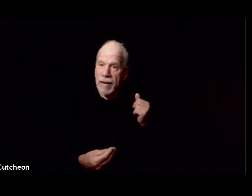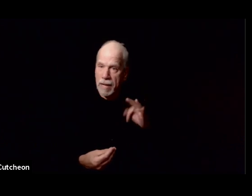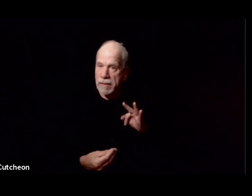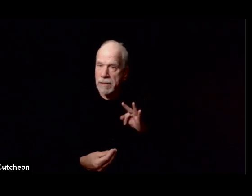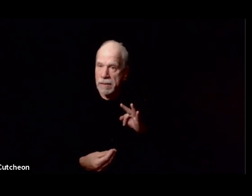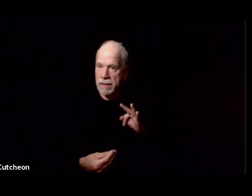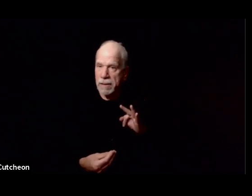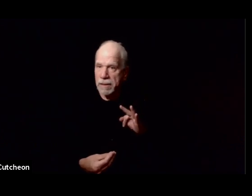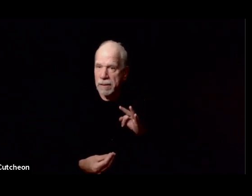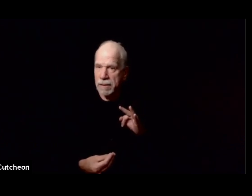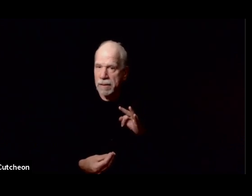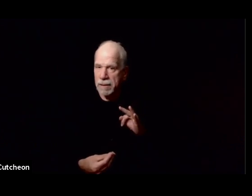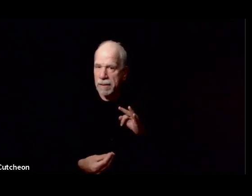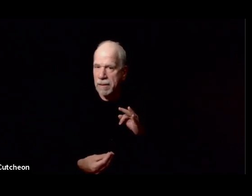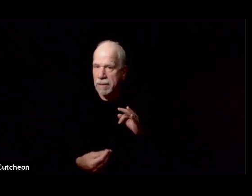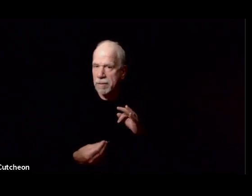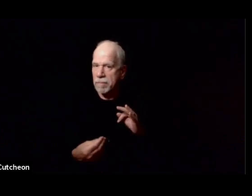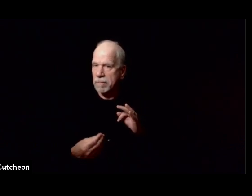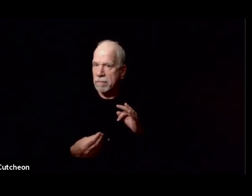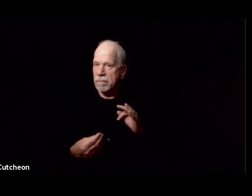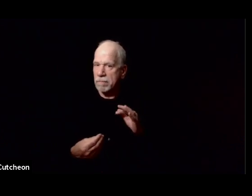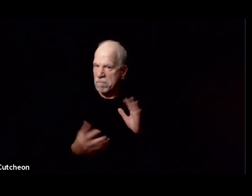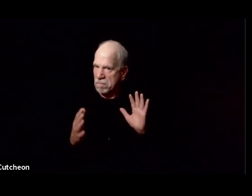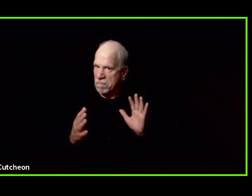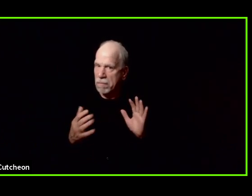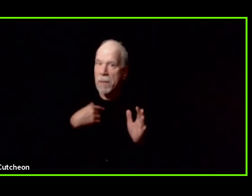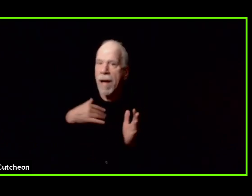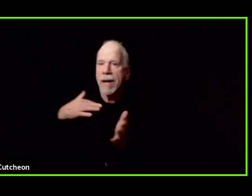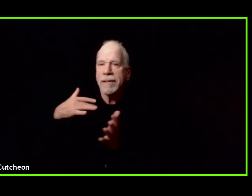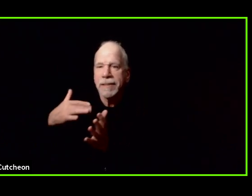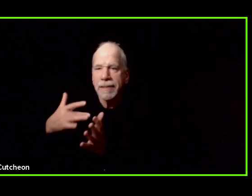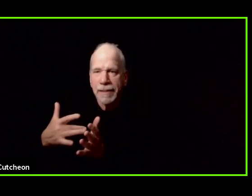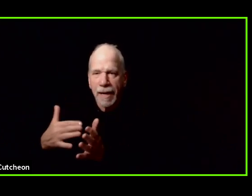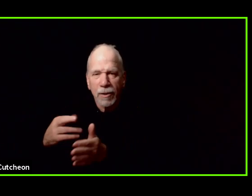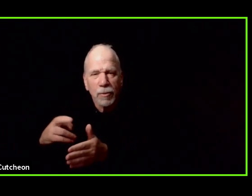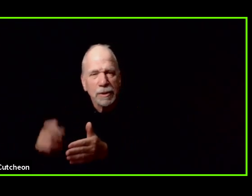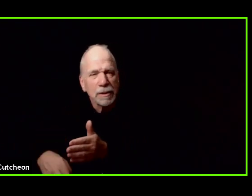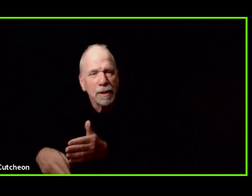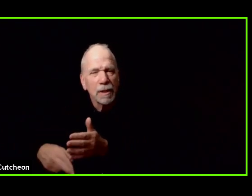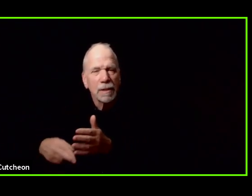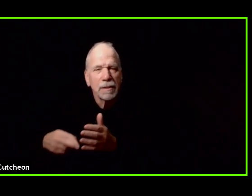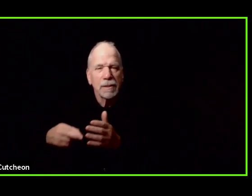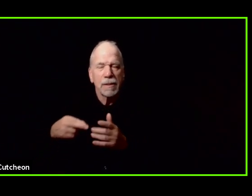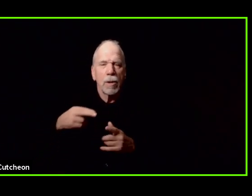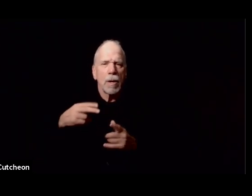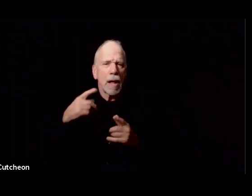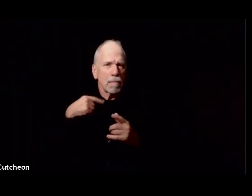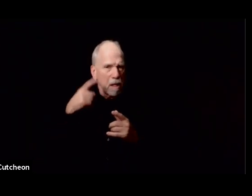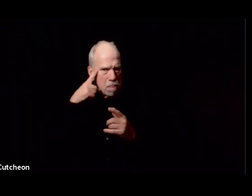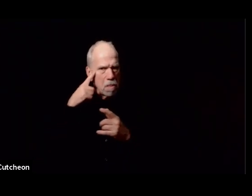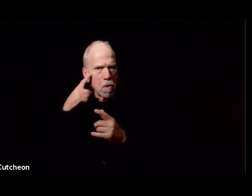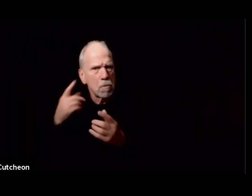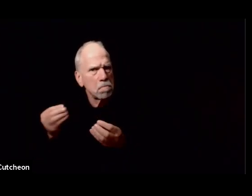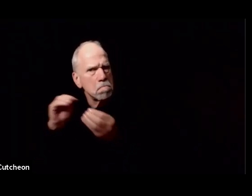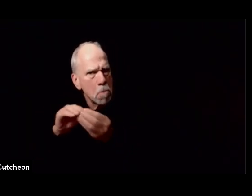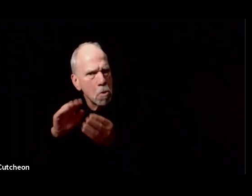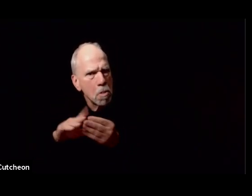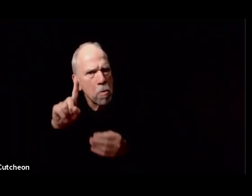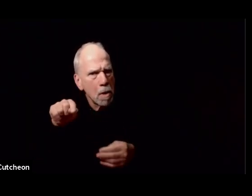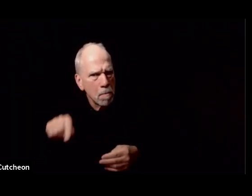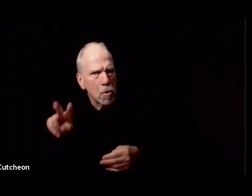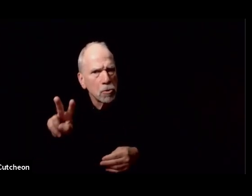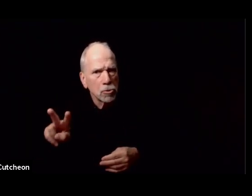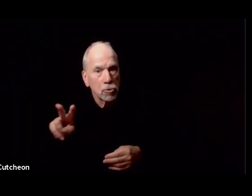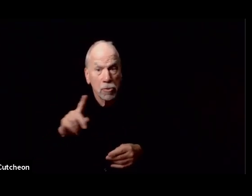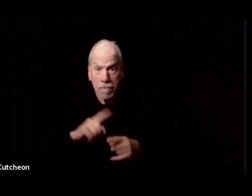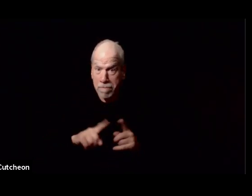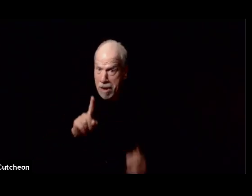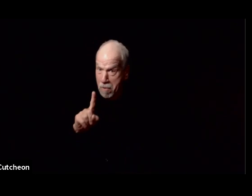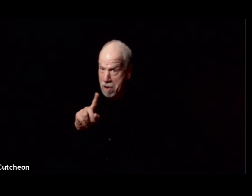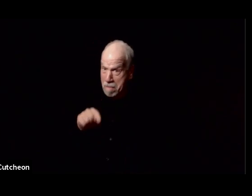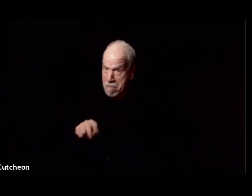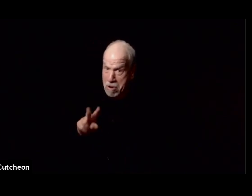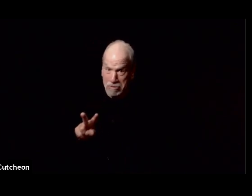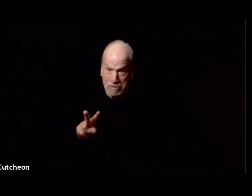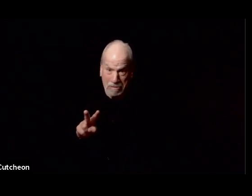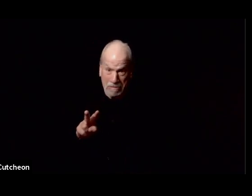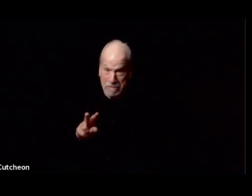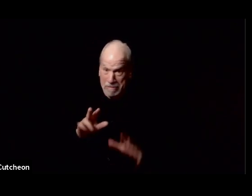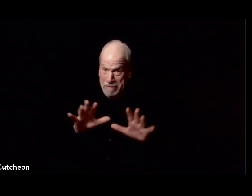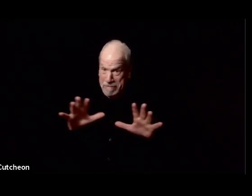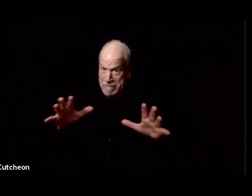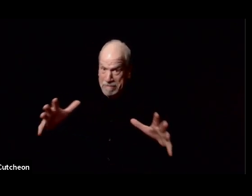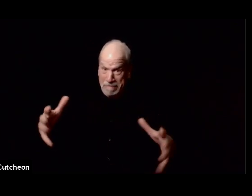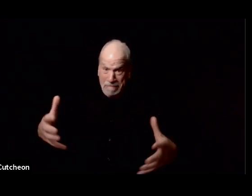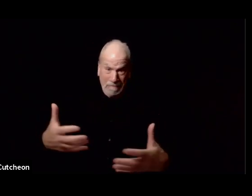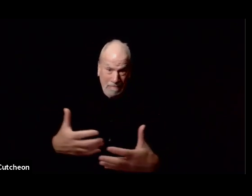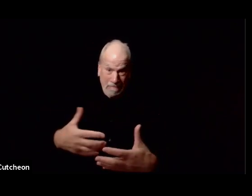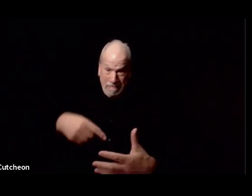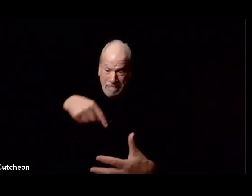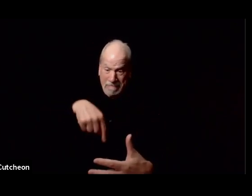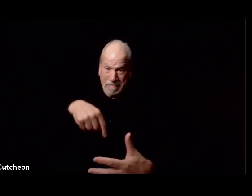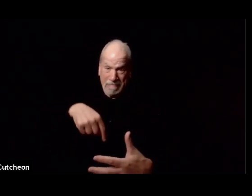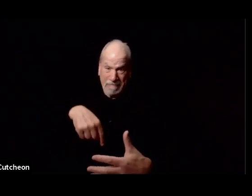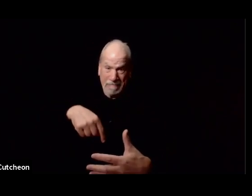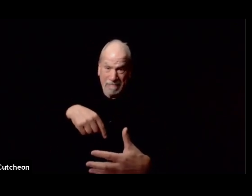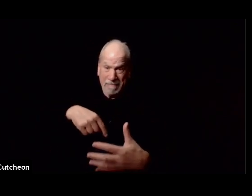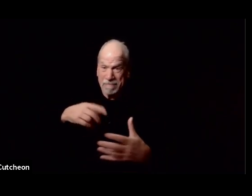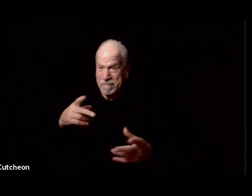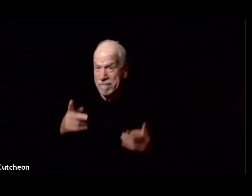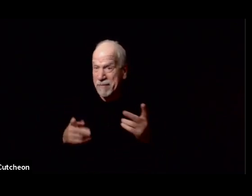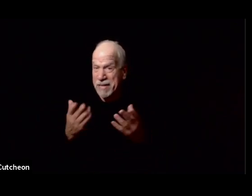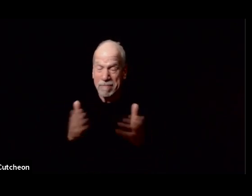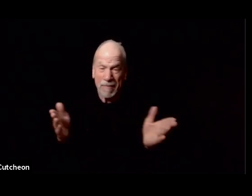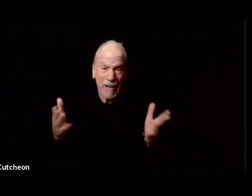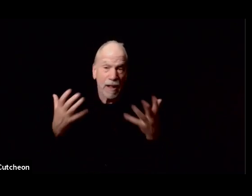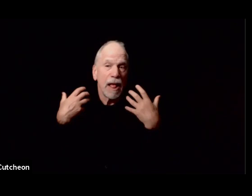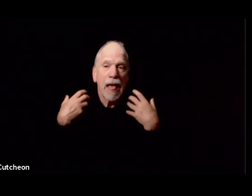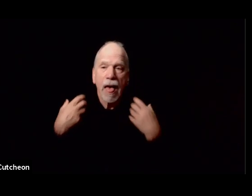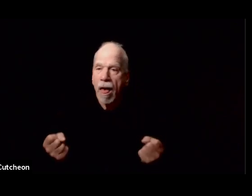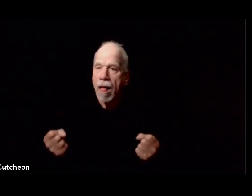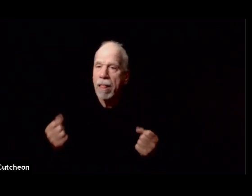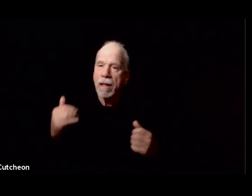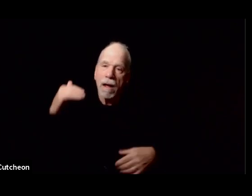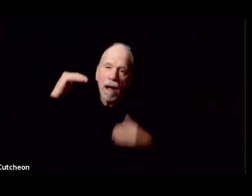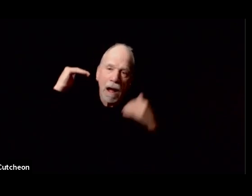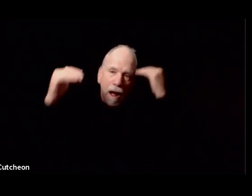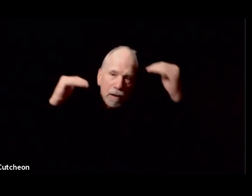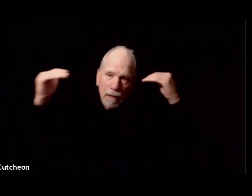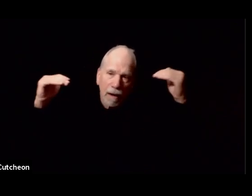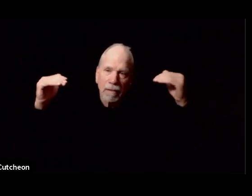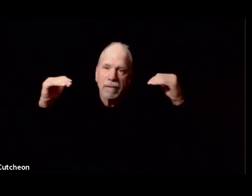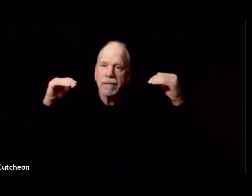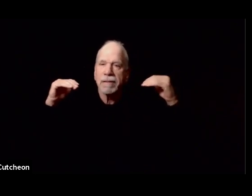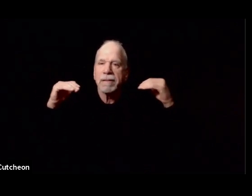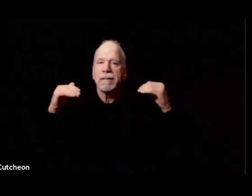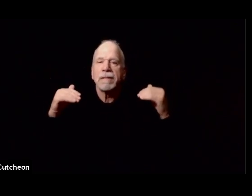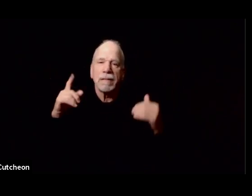little bit more but 1.2 percent for a group of healthy adults is mainly plausible. I suspect